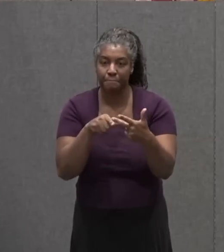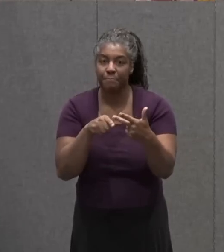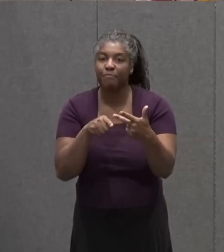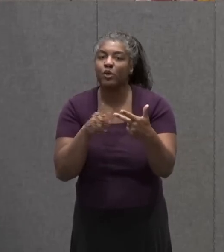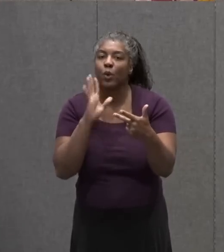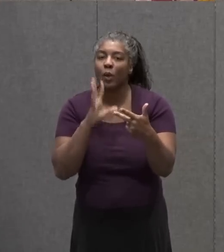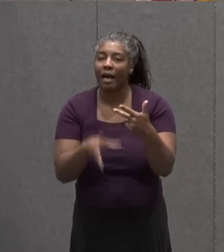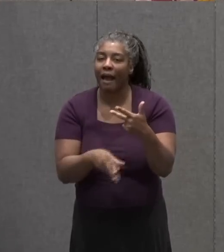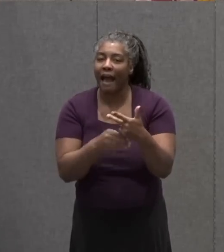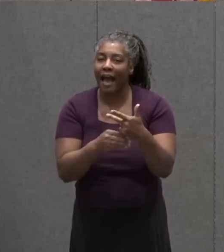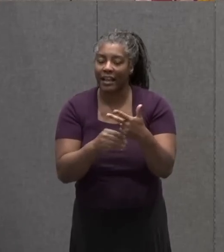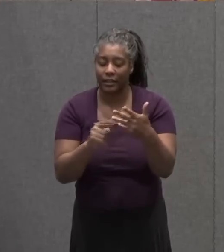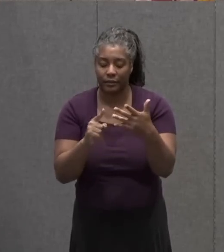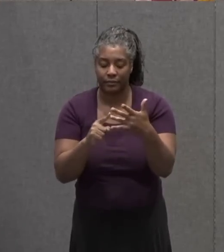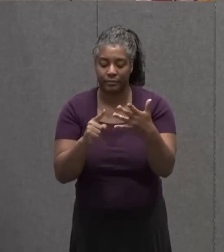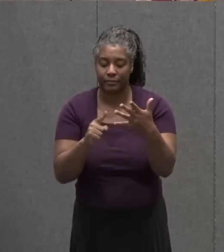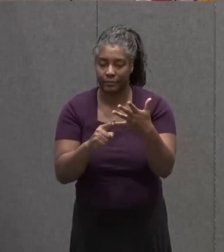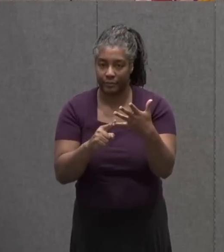I'm going to add a paintbrush